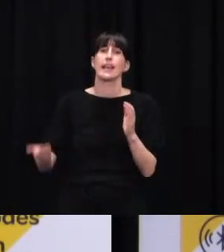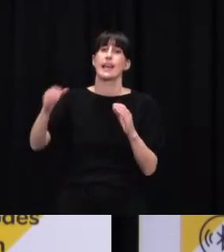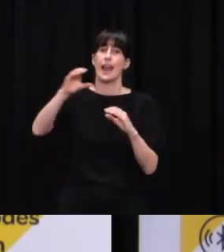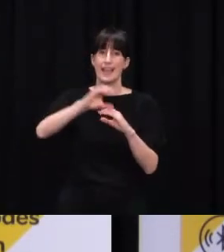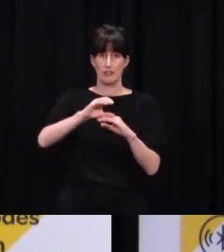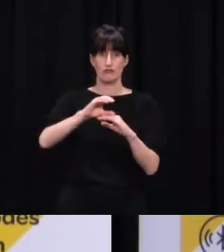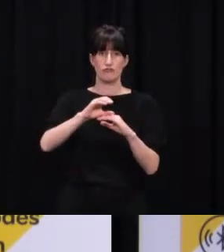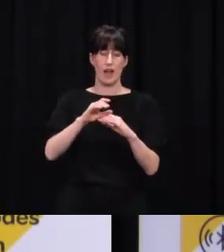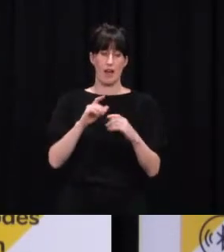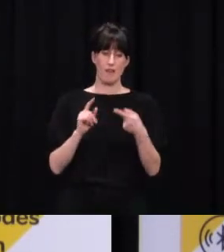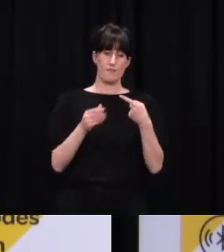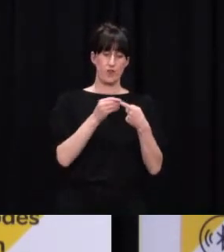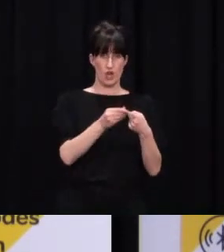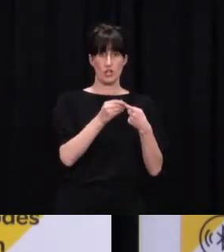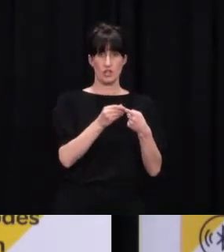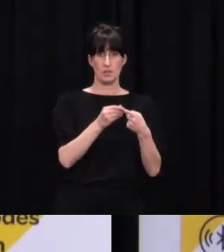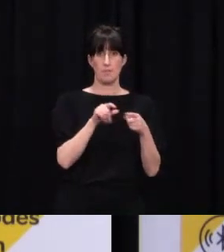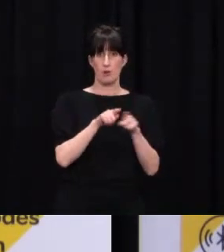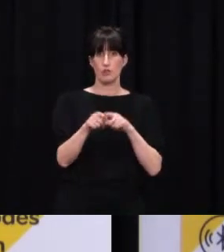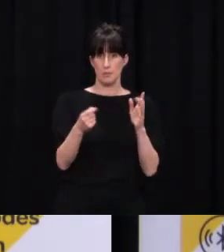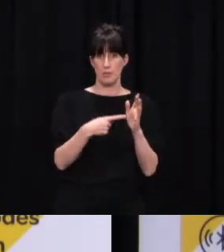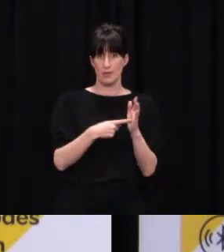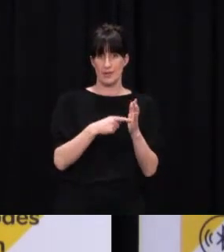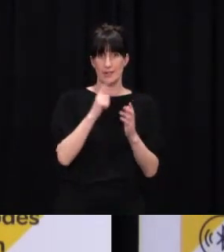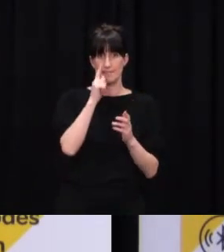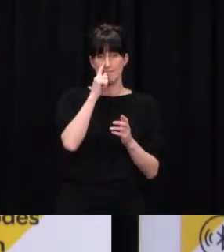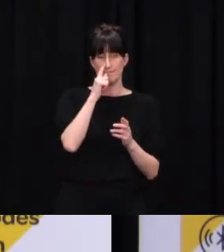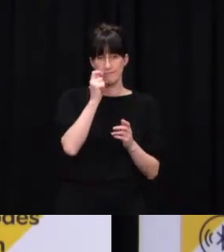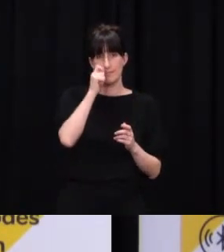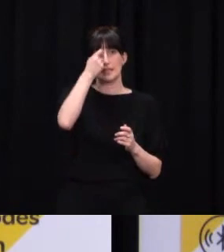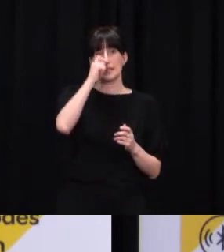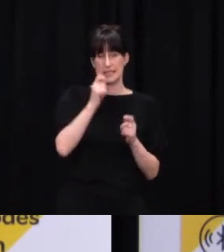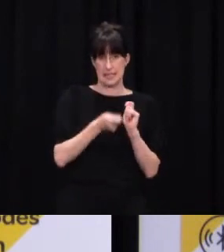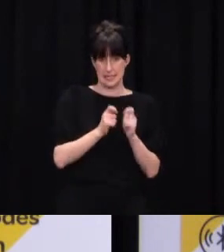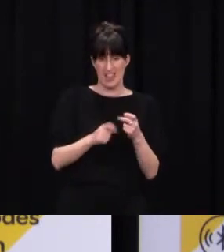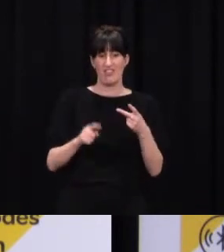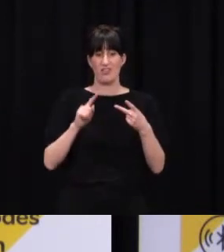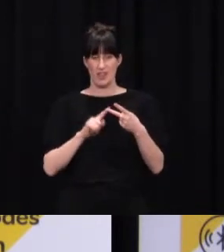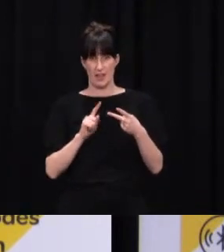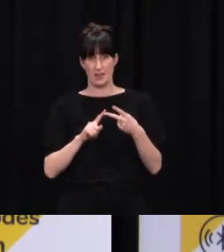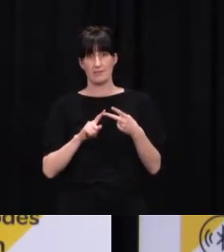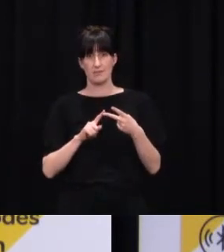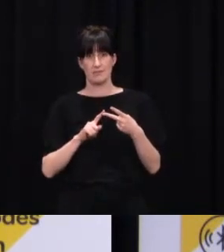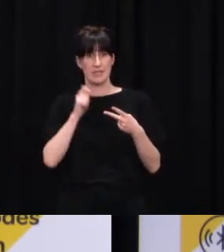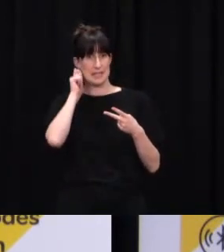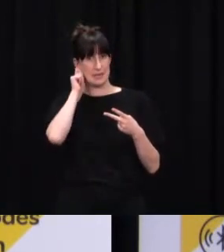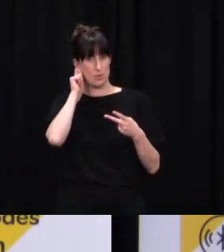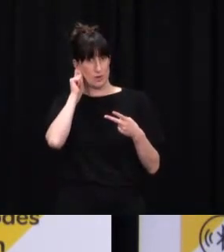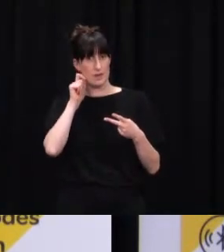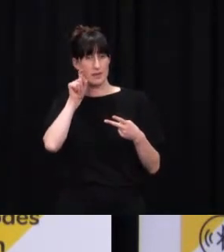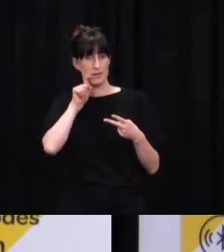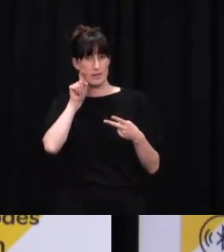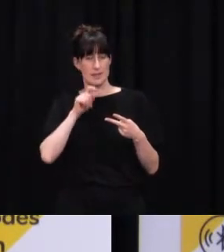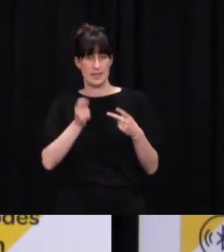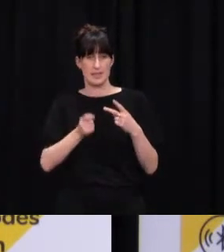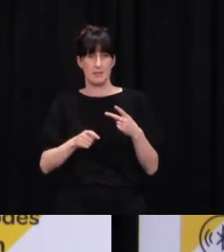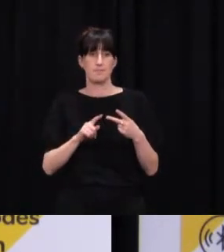particularly helpful just as a supplement, really, to the